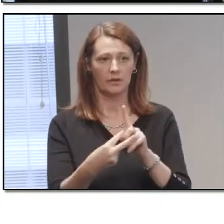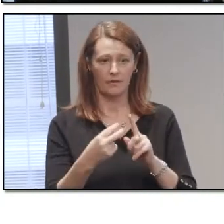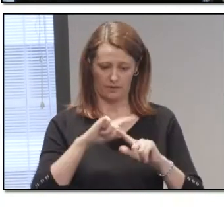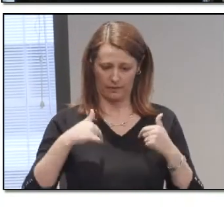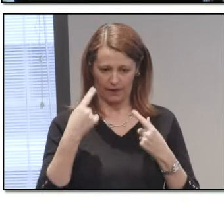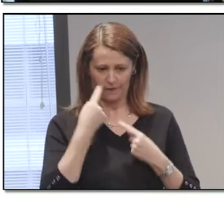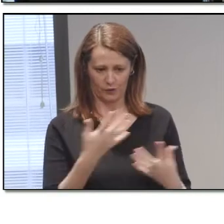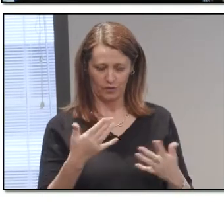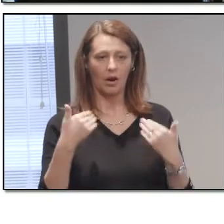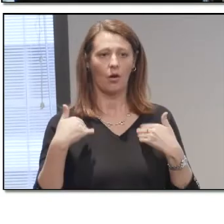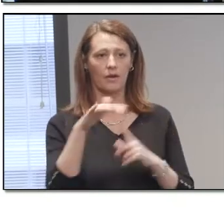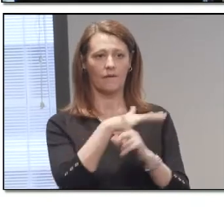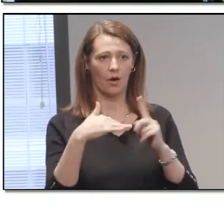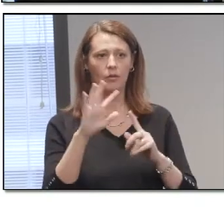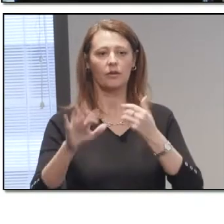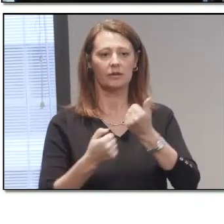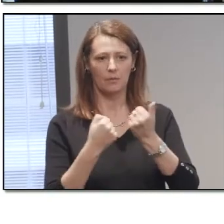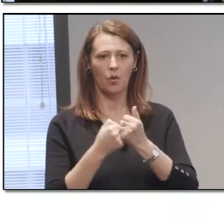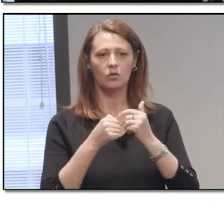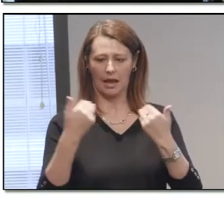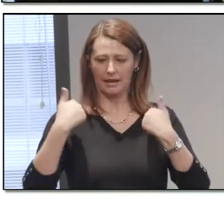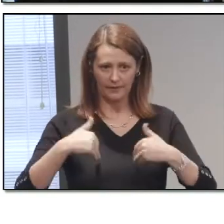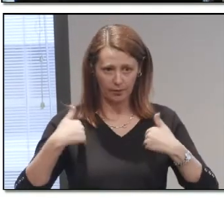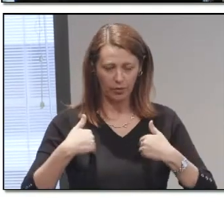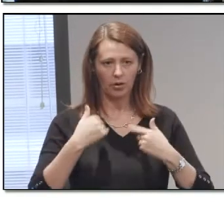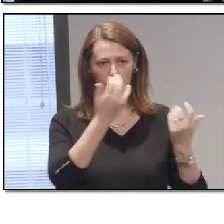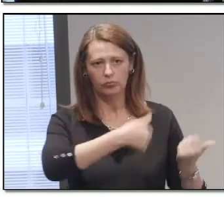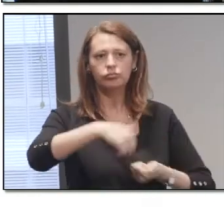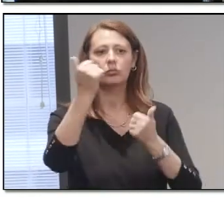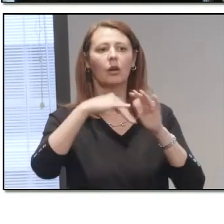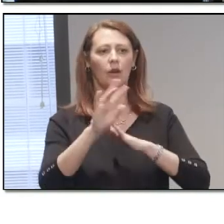a healthy environment that supports a liveable and prosperous Victoria now and always.